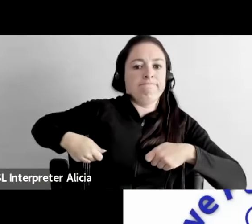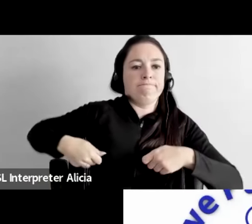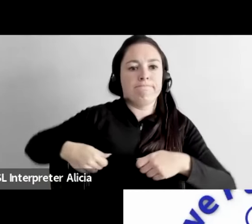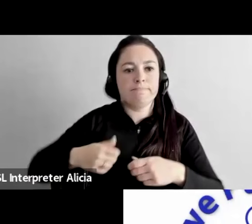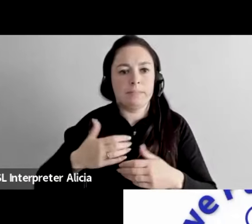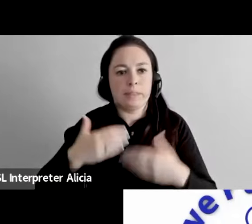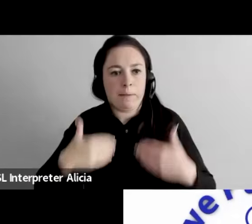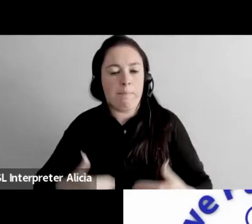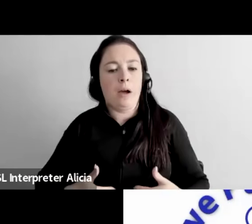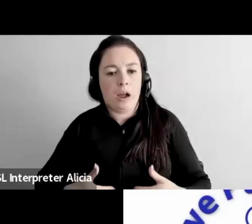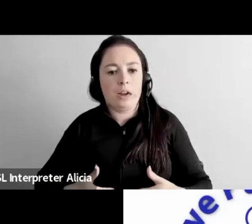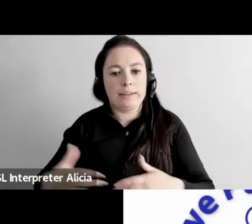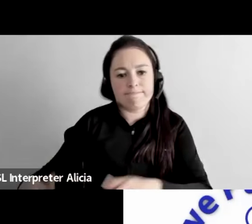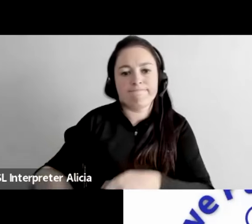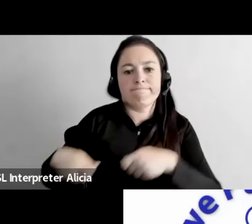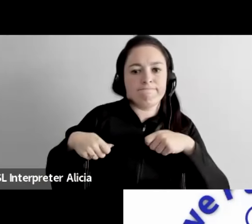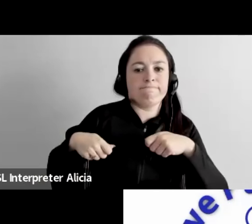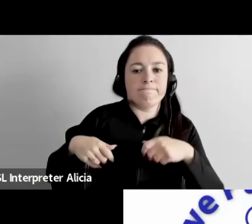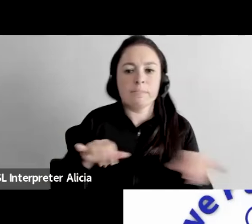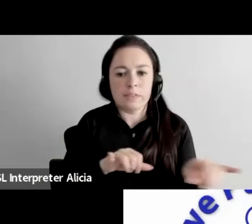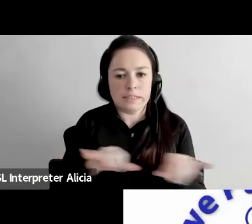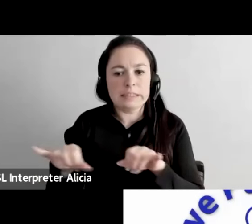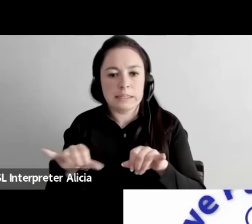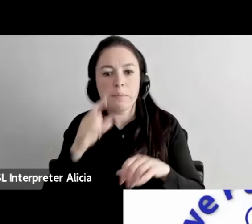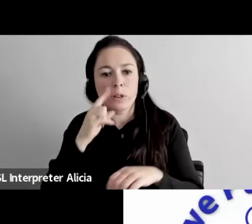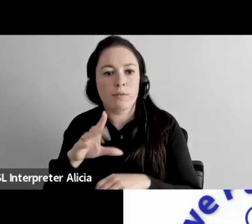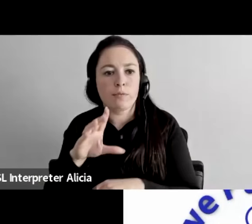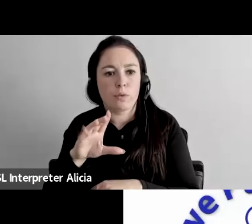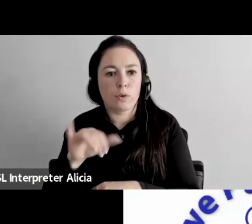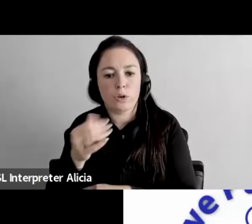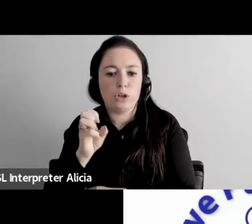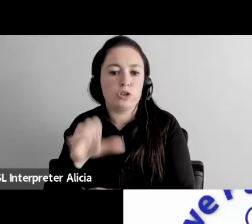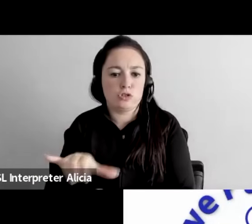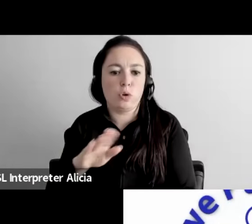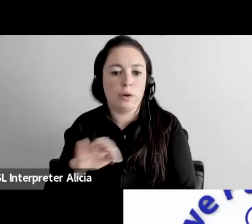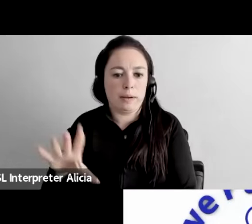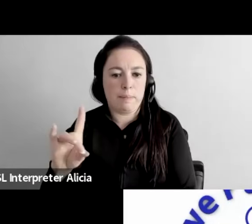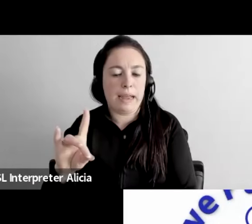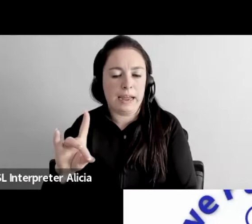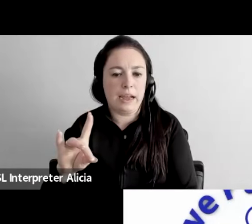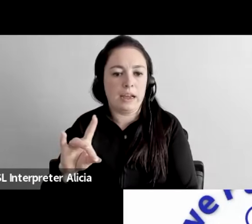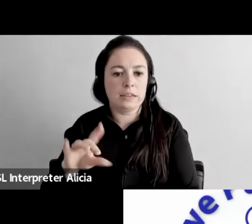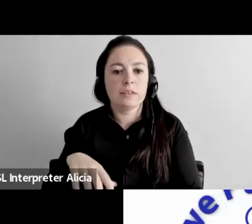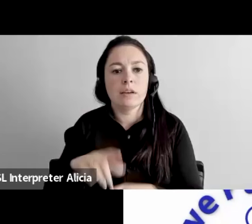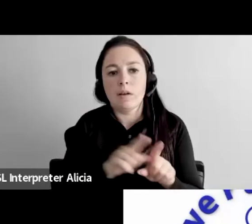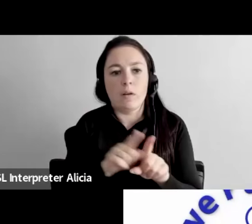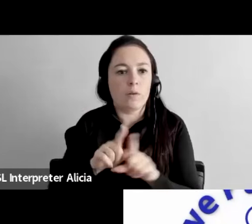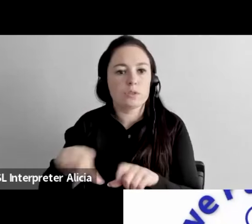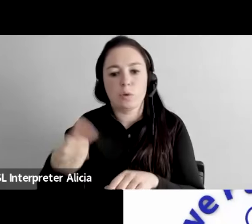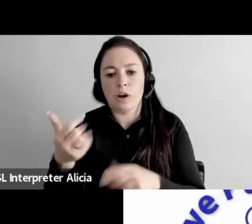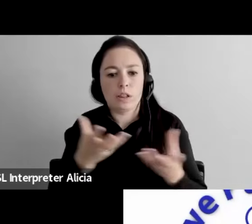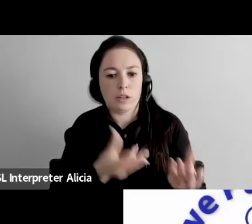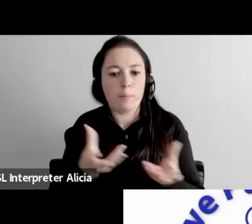immediately made me think of the joey band but you can also use other pillow supports especially if